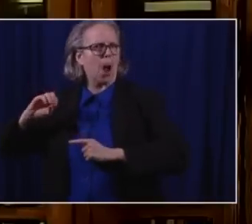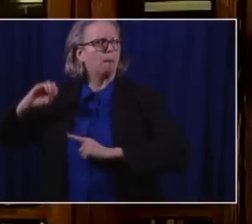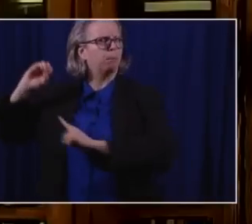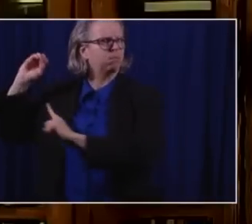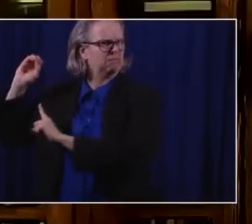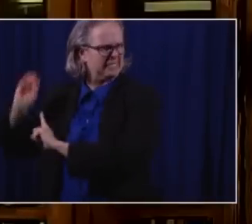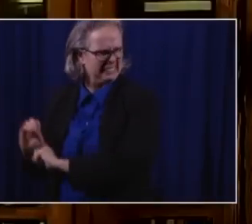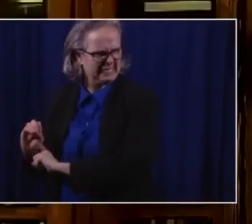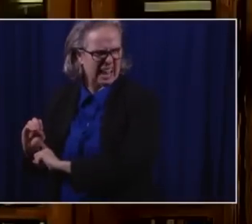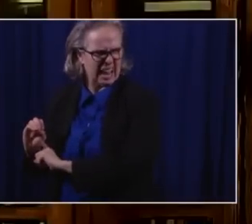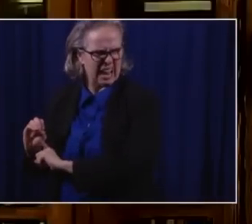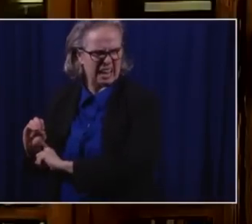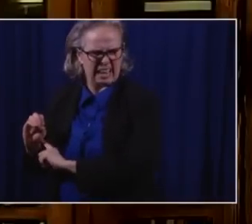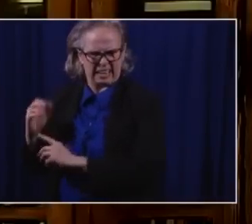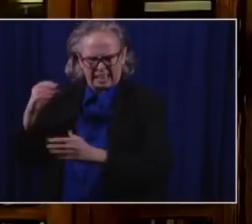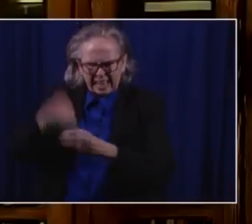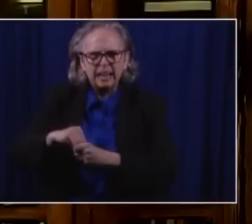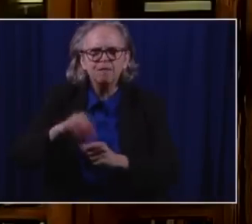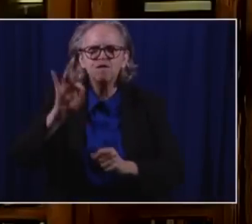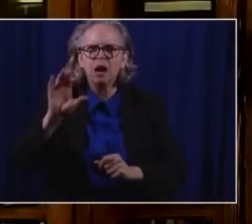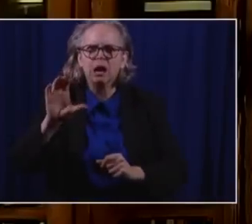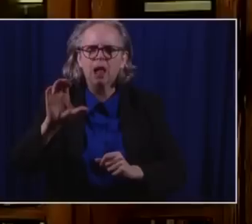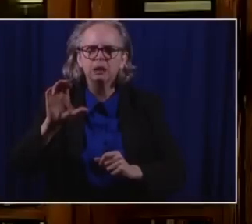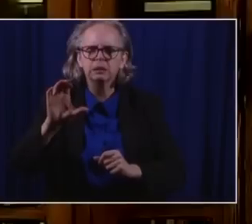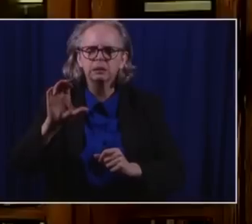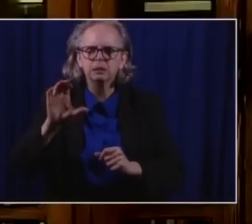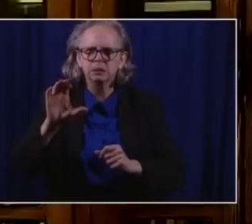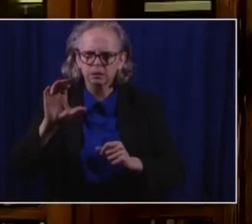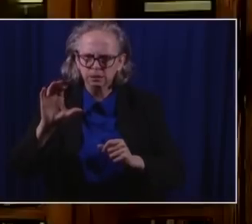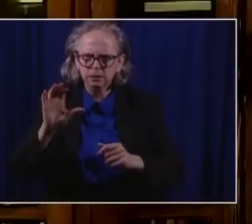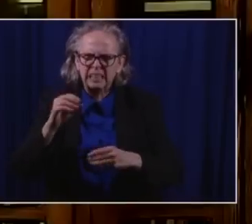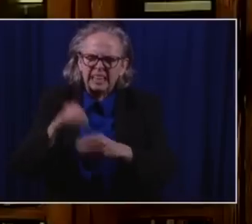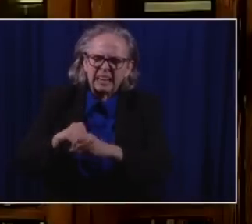back in the spring if you look at the data about 50 to 60% of